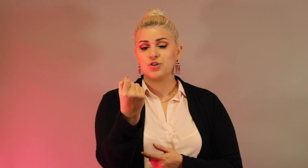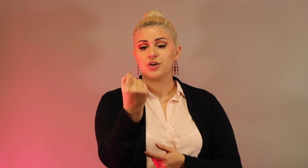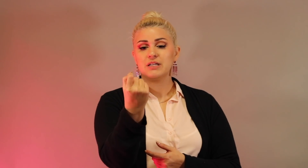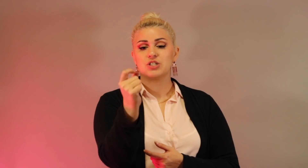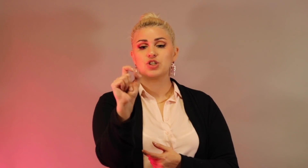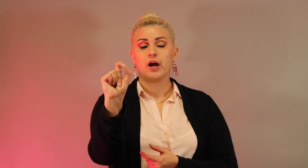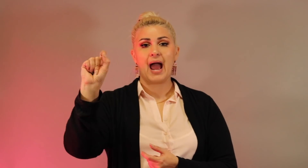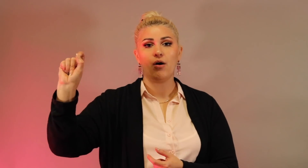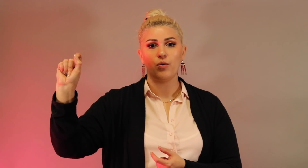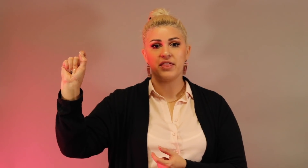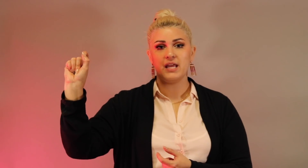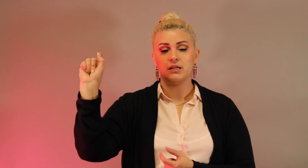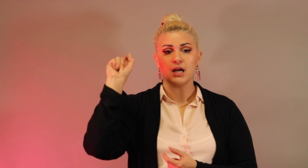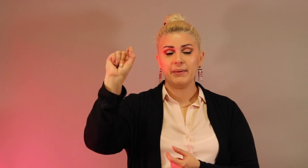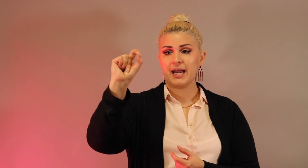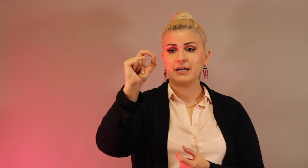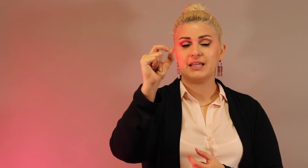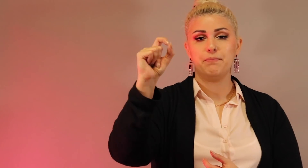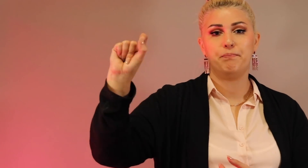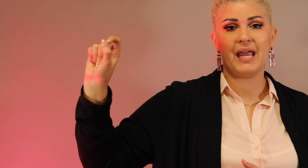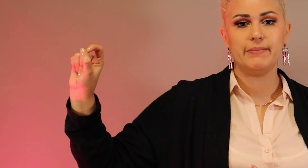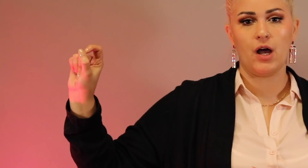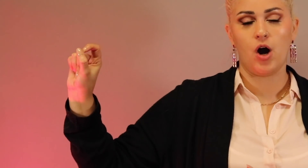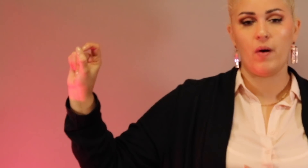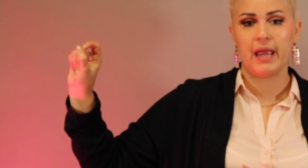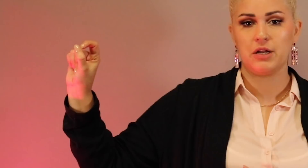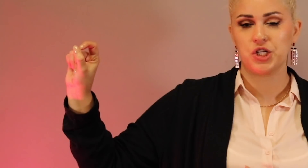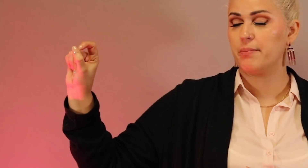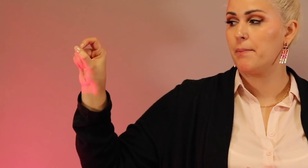So you're gonna start out with the dominant hand in the baby O hand shape,